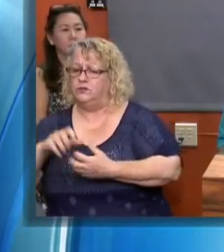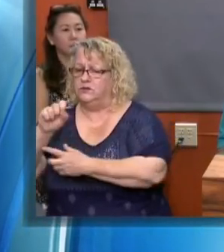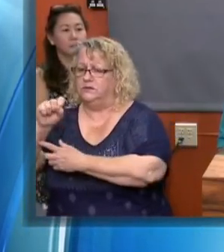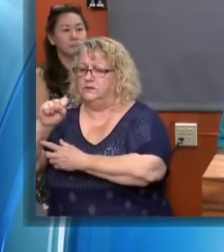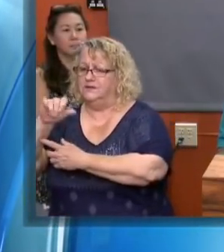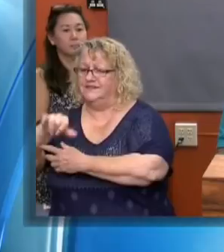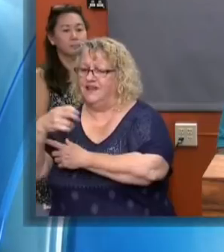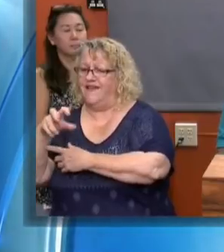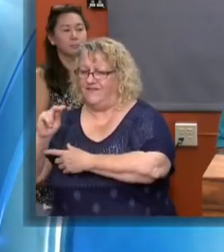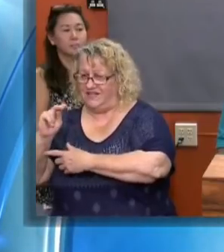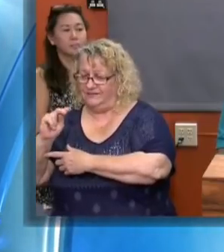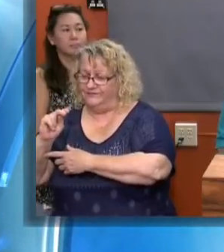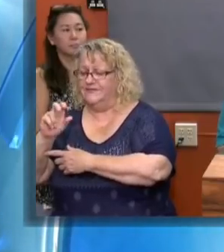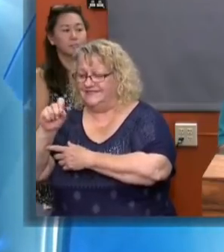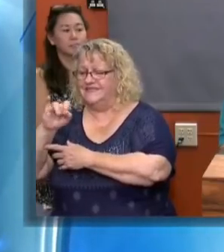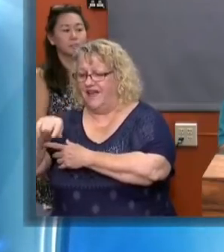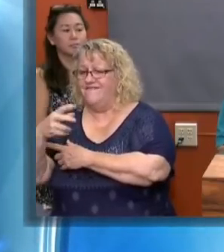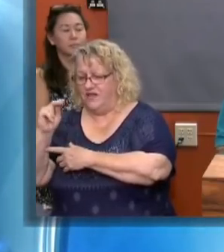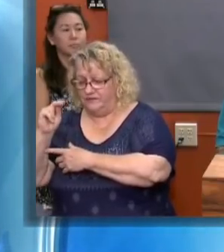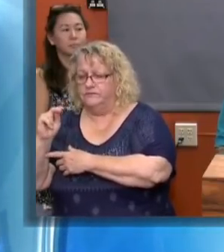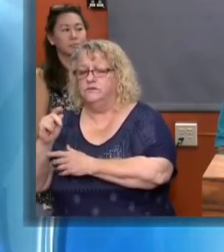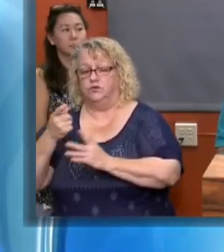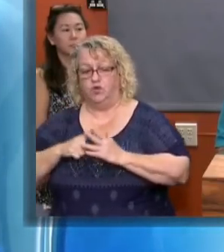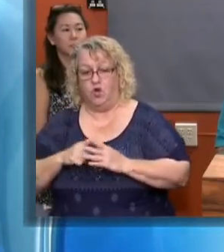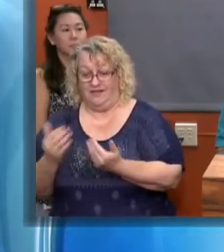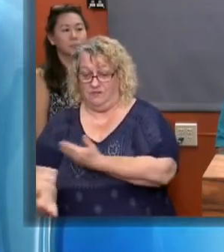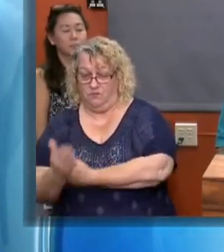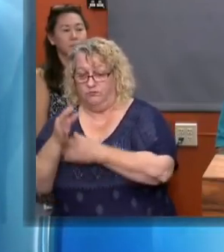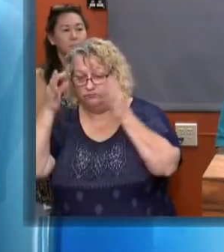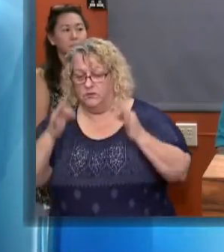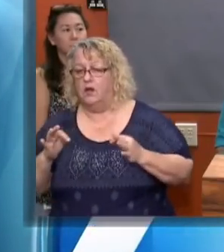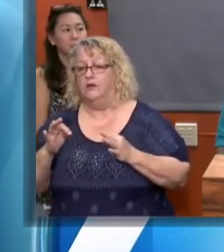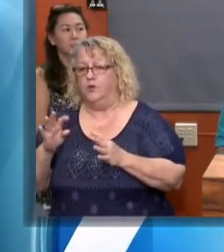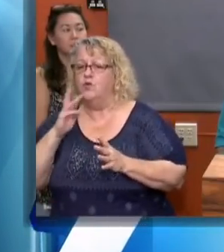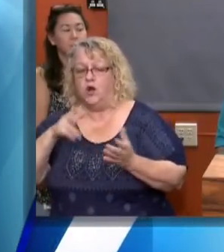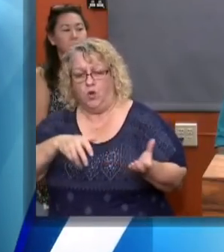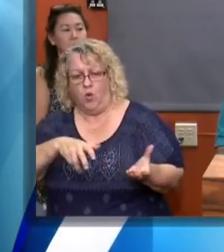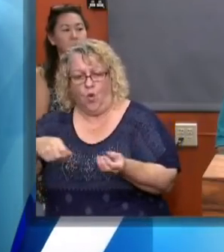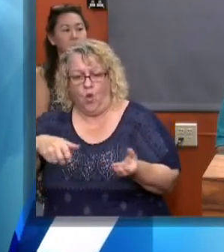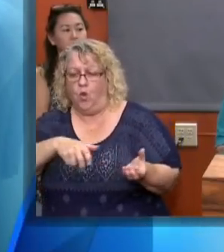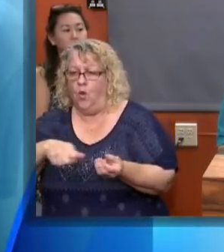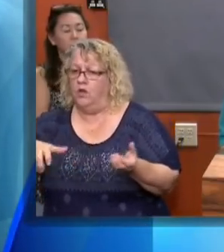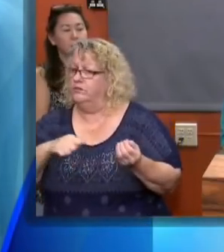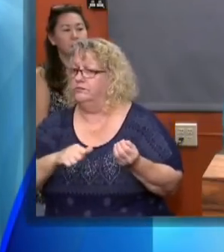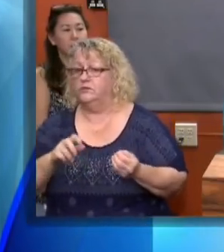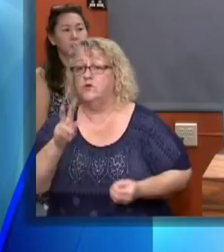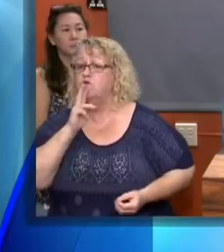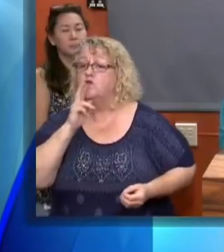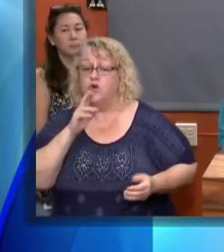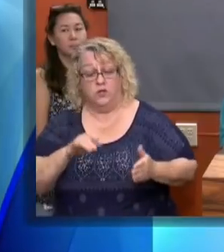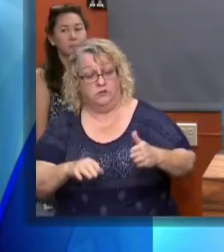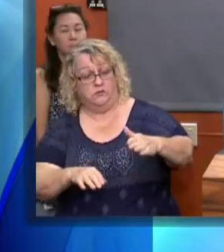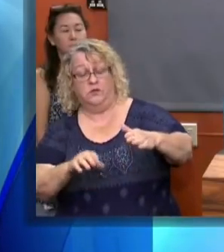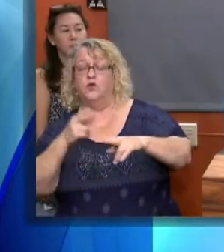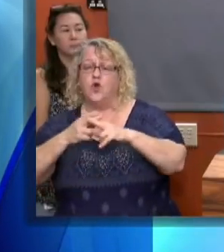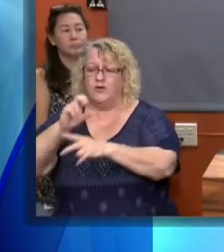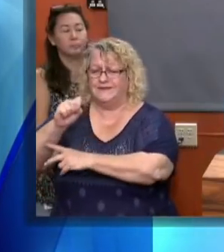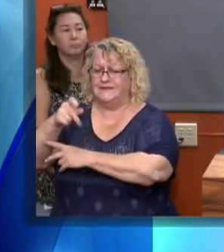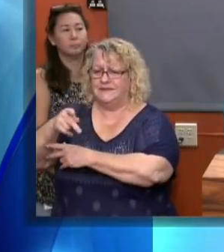EVEN MORE QUICKLY, THAN USING JUST OUR SIPHONS THAT WE NORMALLY HAVE IN OPERATION. SO THAT'S WHY WE DECIDED THIS MORNING TO PUMP.